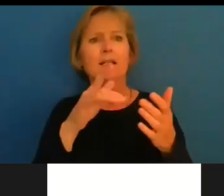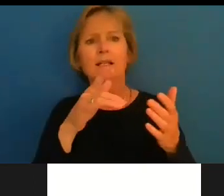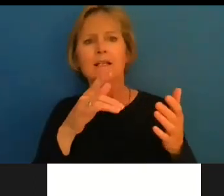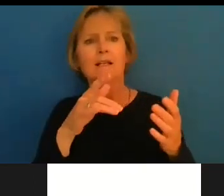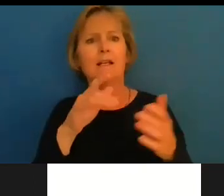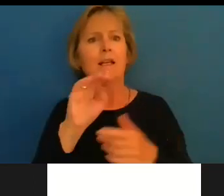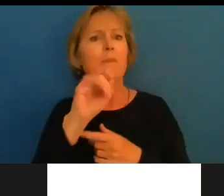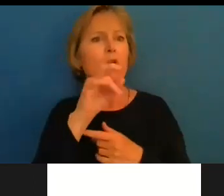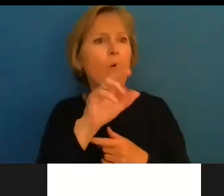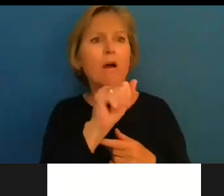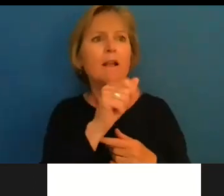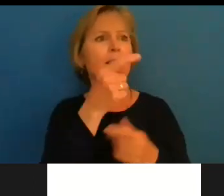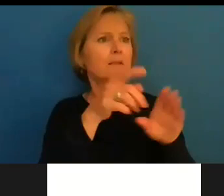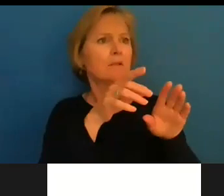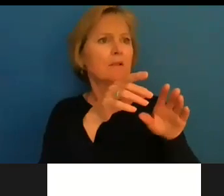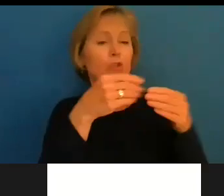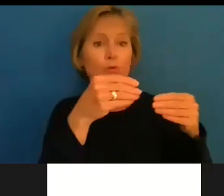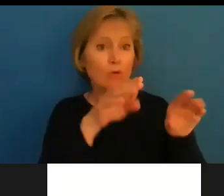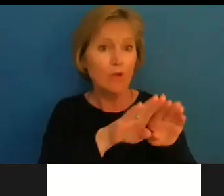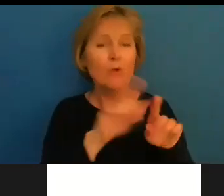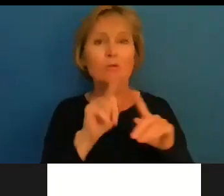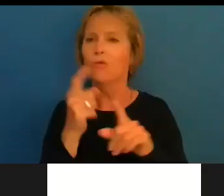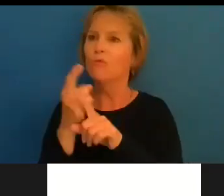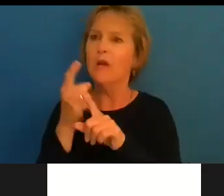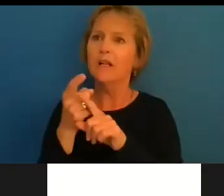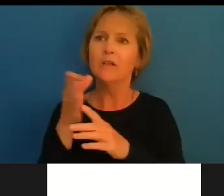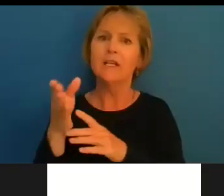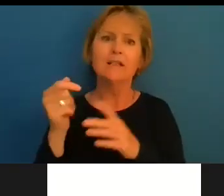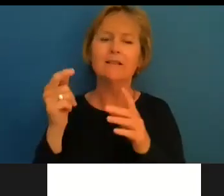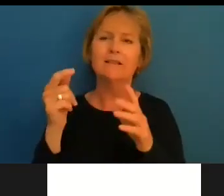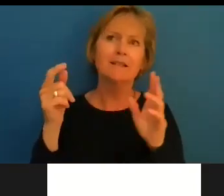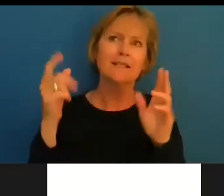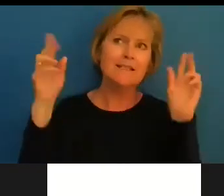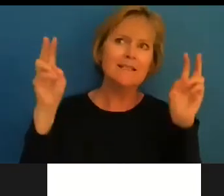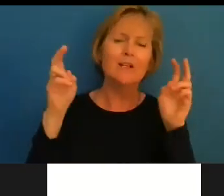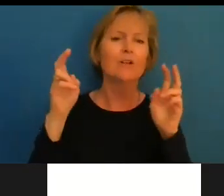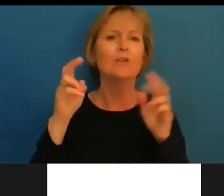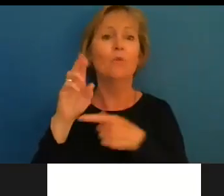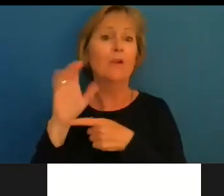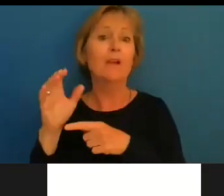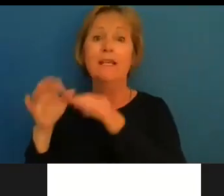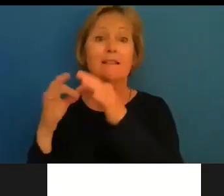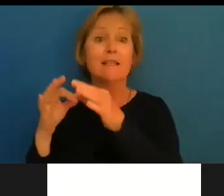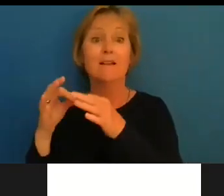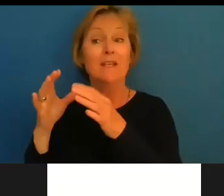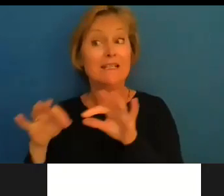off because it's considered recreation and not essential.